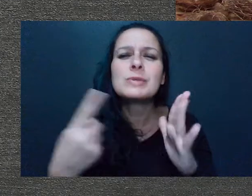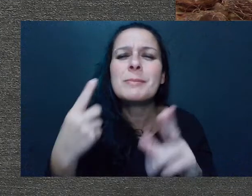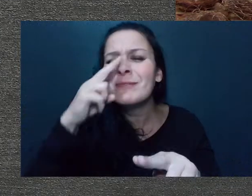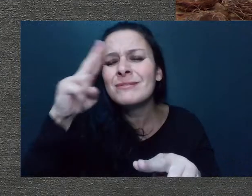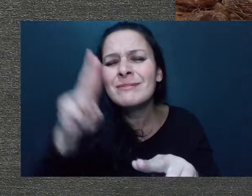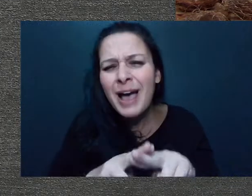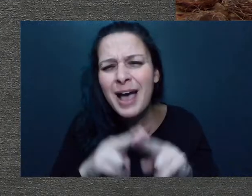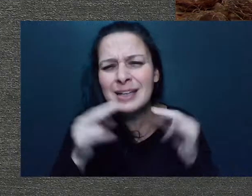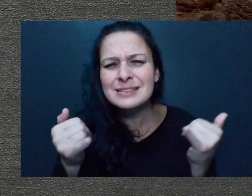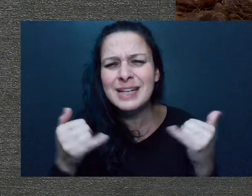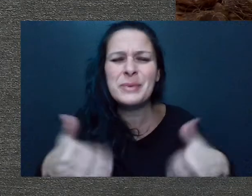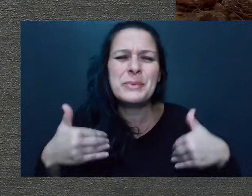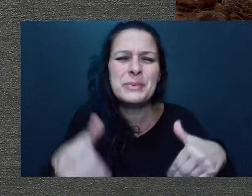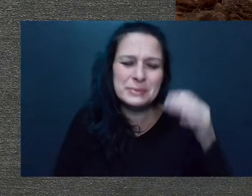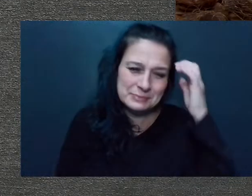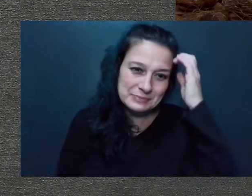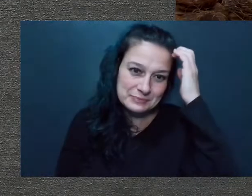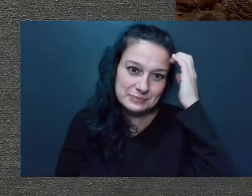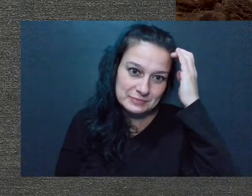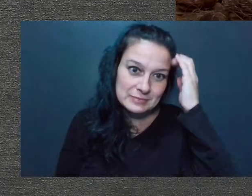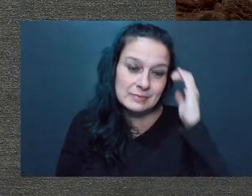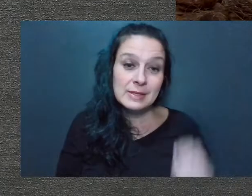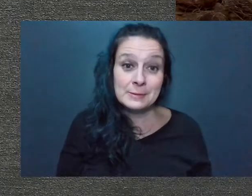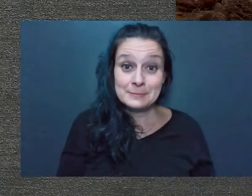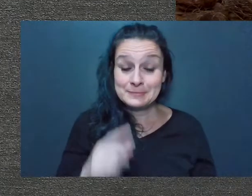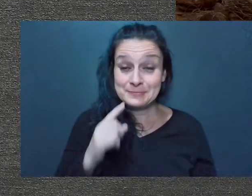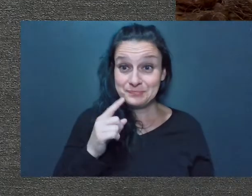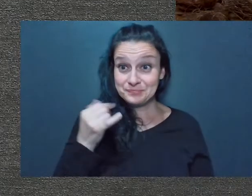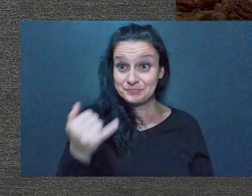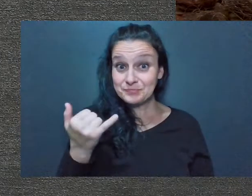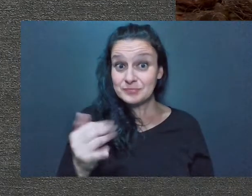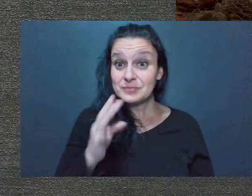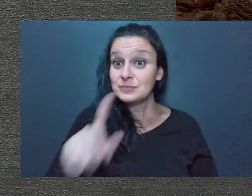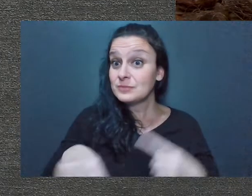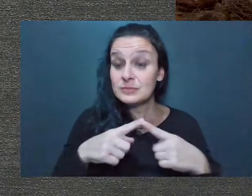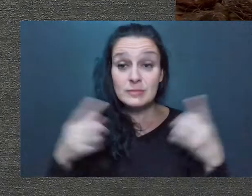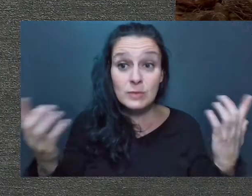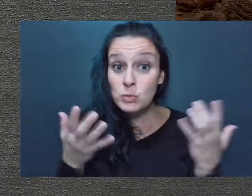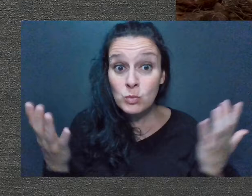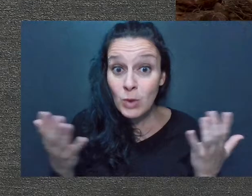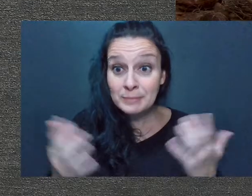We're going to do something fun today. And we are actually going to talk about